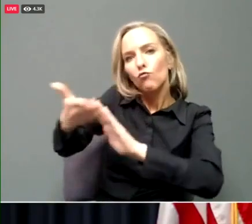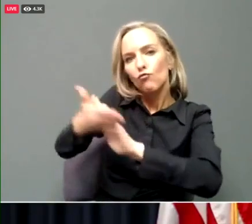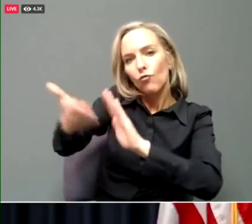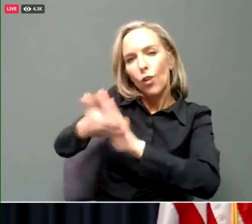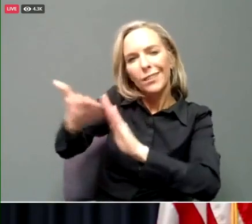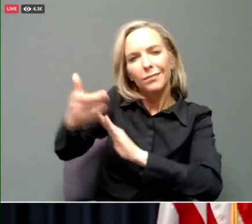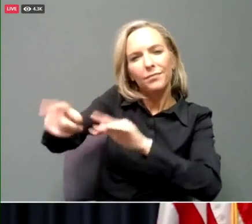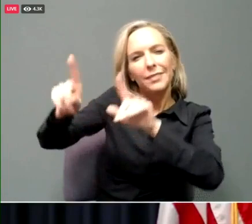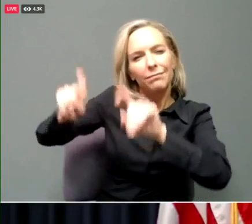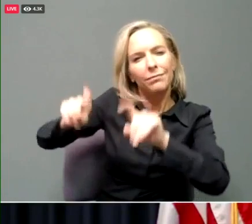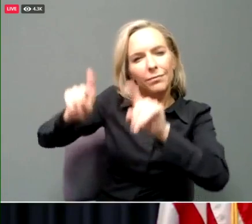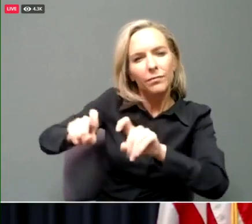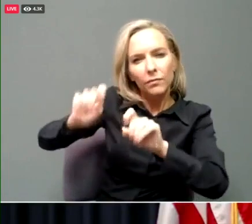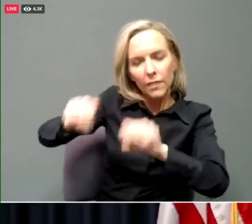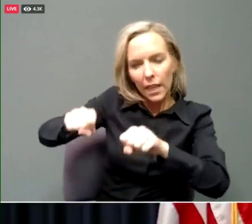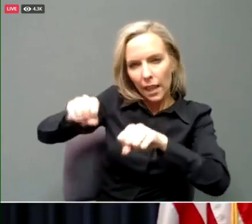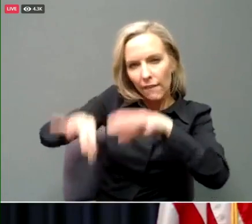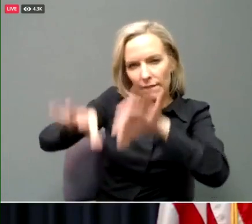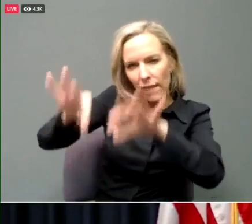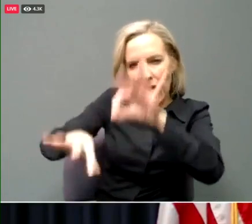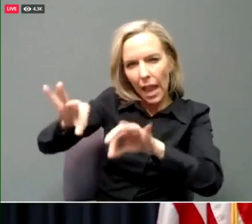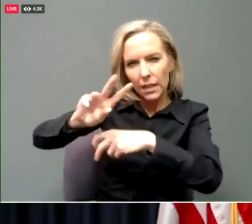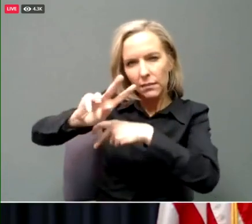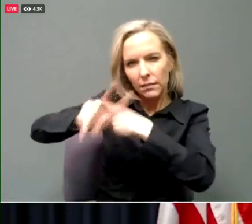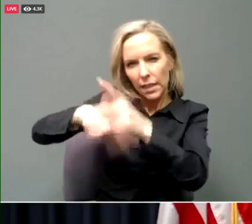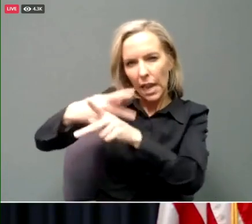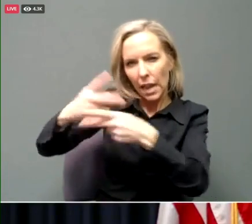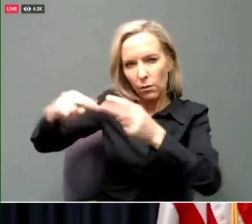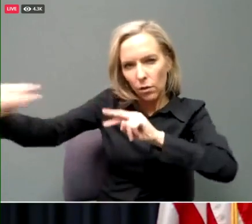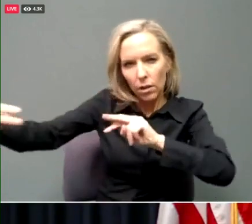to find some of these. So this was called in S Jean drop out. There's a